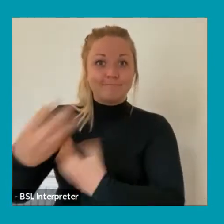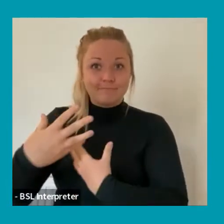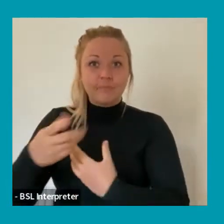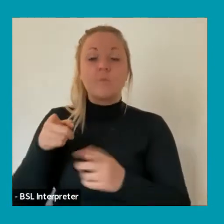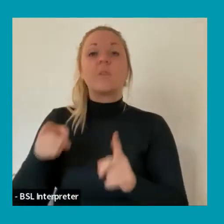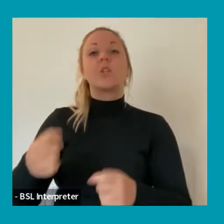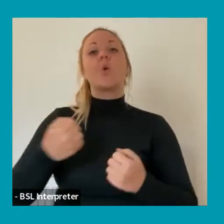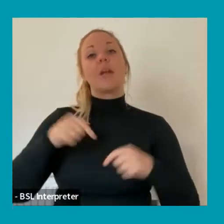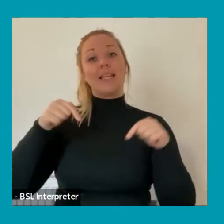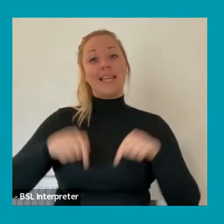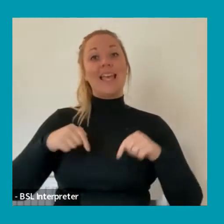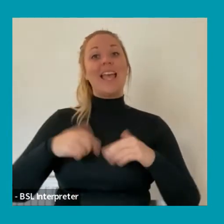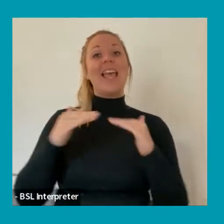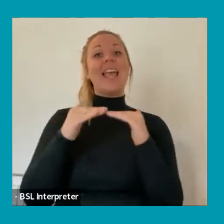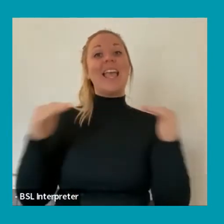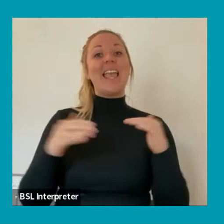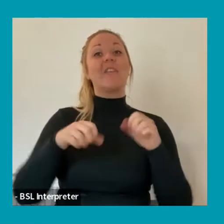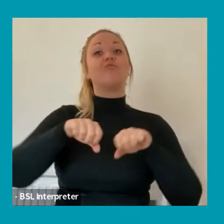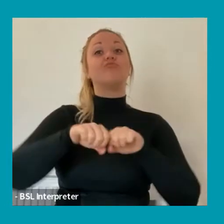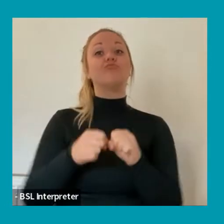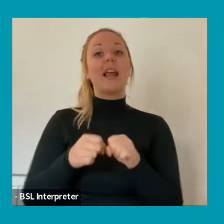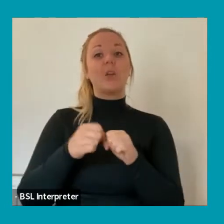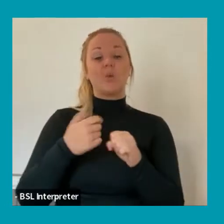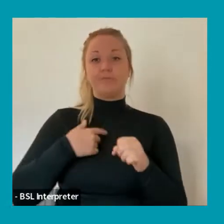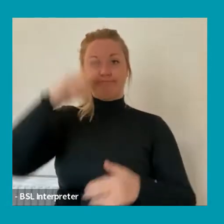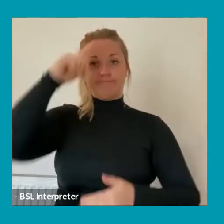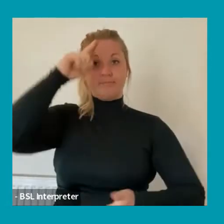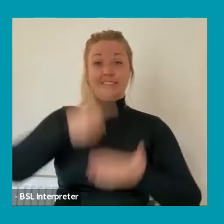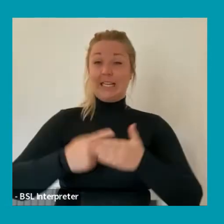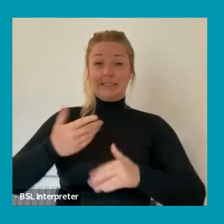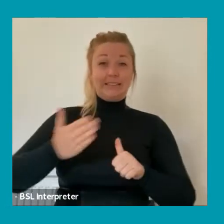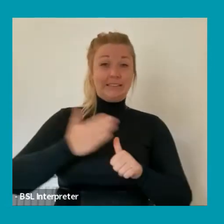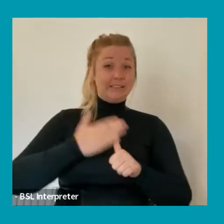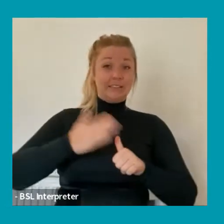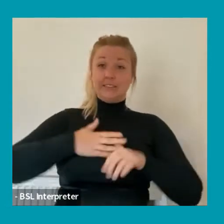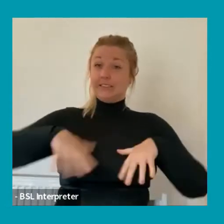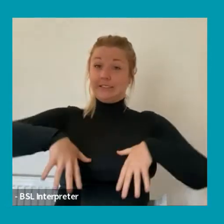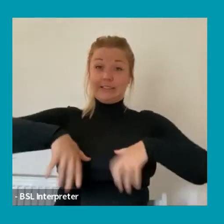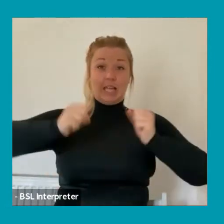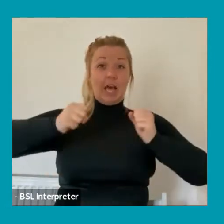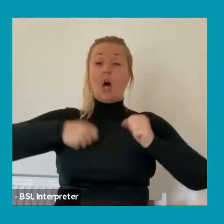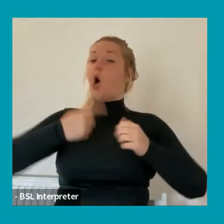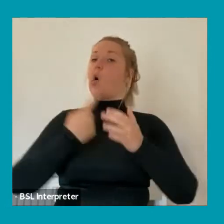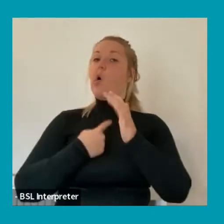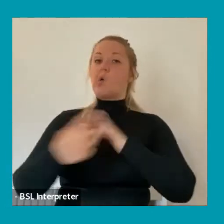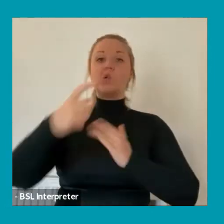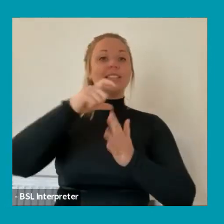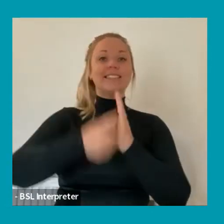right at the beginnings to only employ disabled people, because what we do is support disabled people into work.